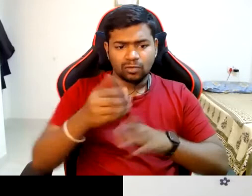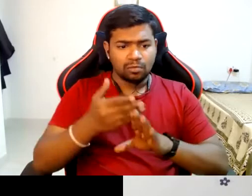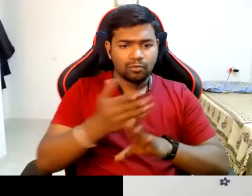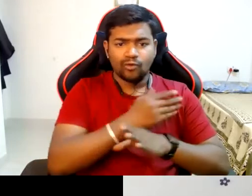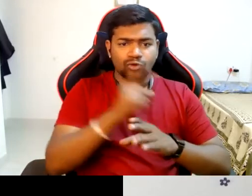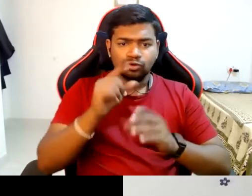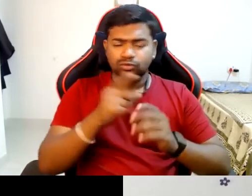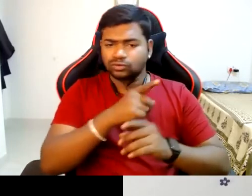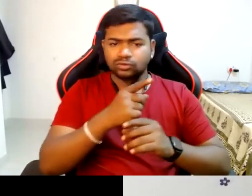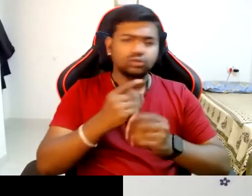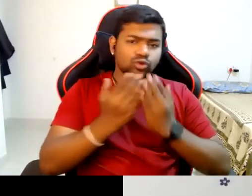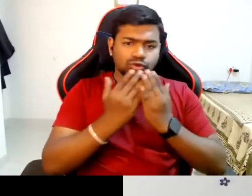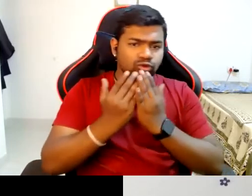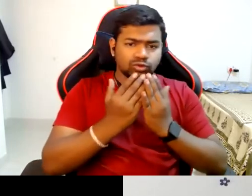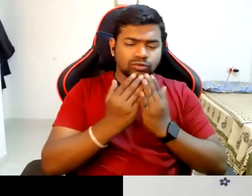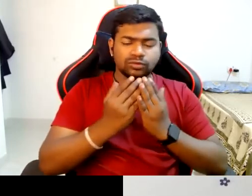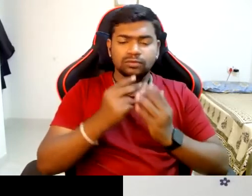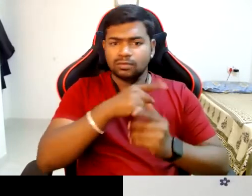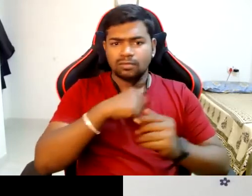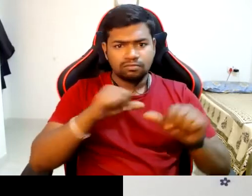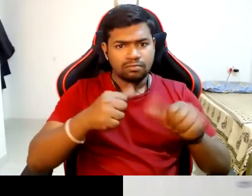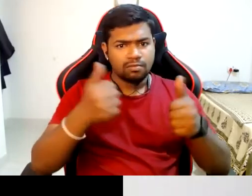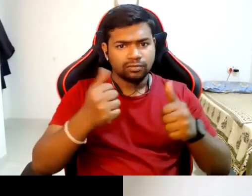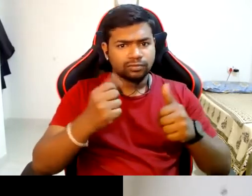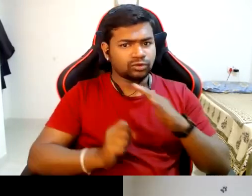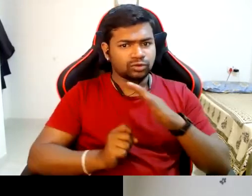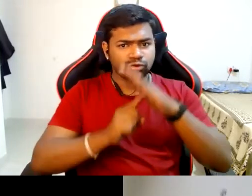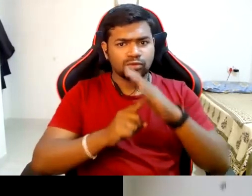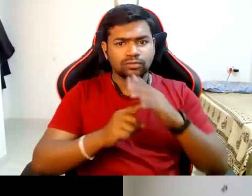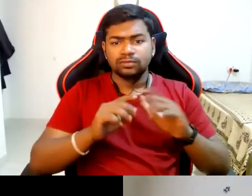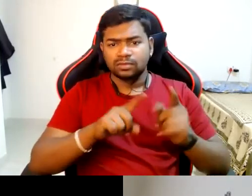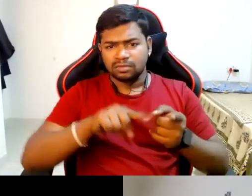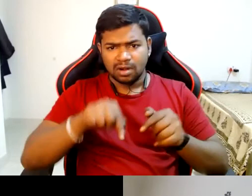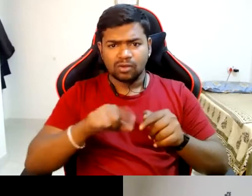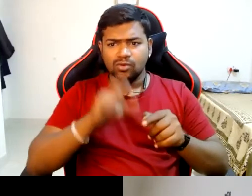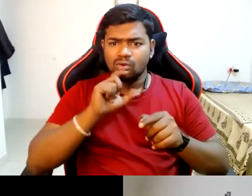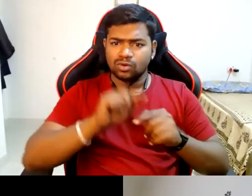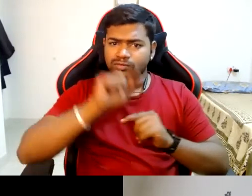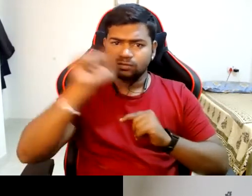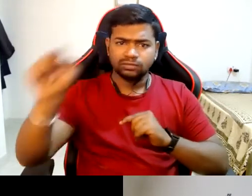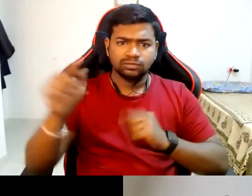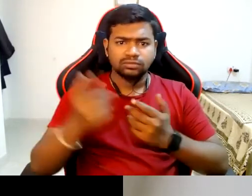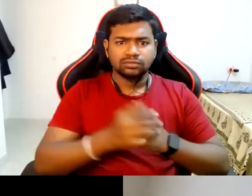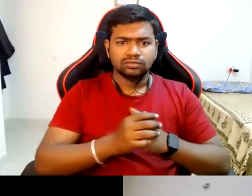I need tution. I can't survive here and principle was like if you can't survive here, you can leave the college.